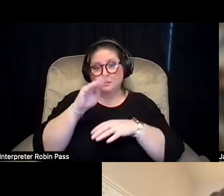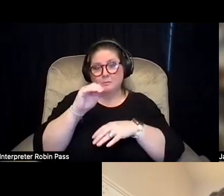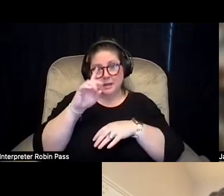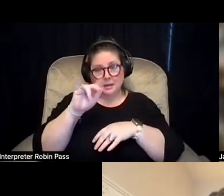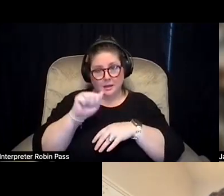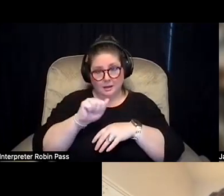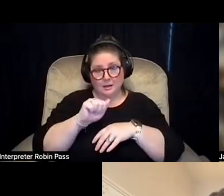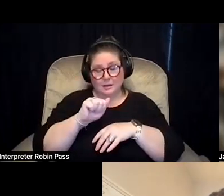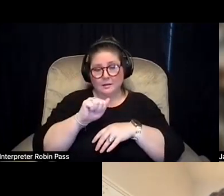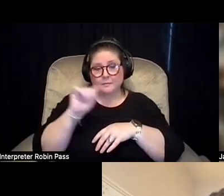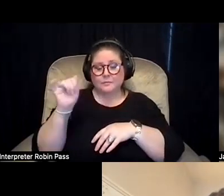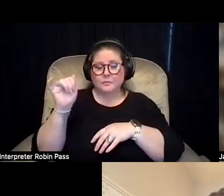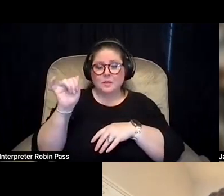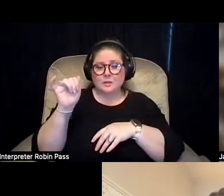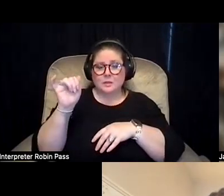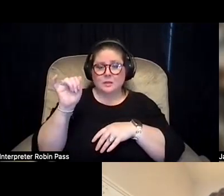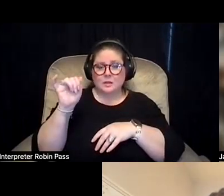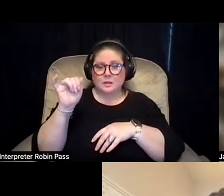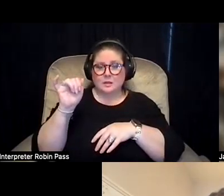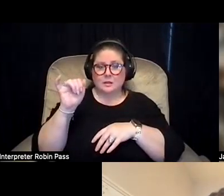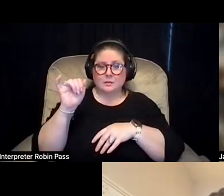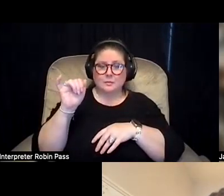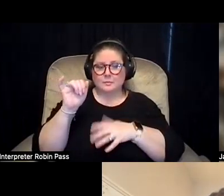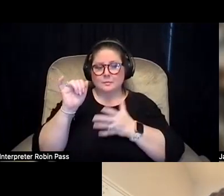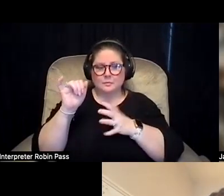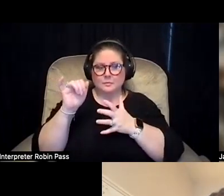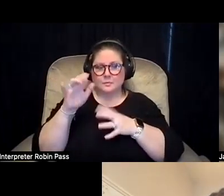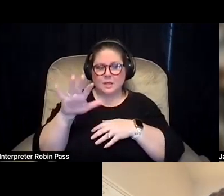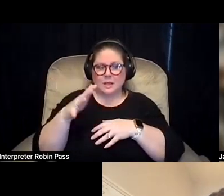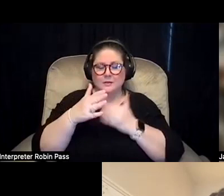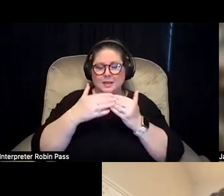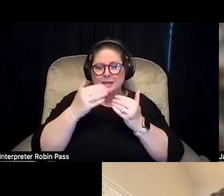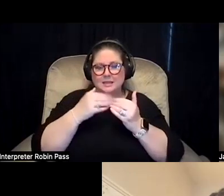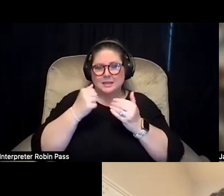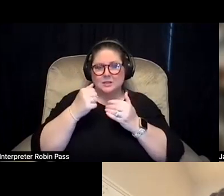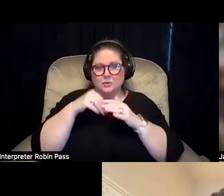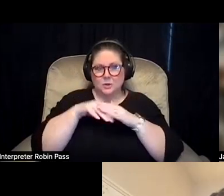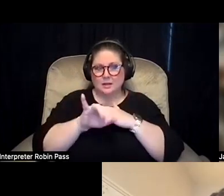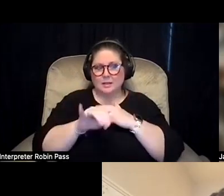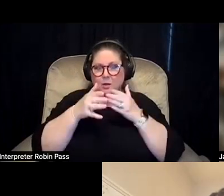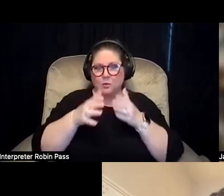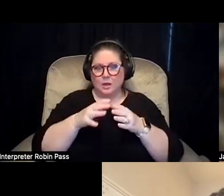so that was it was kind of easy to to get in that way to illustrate that even though